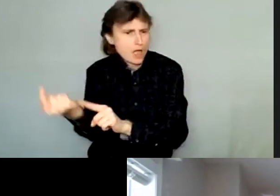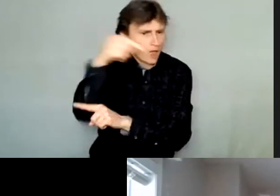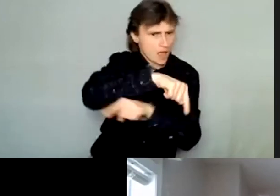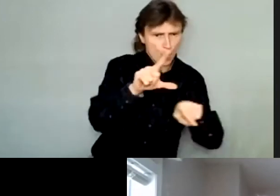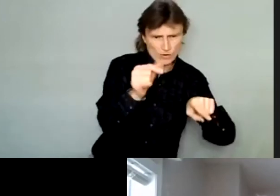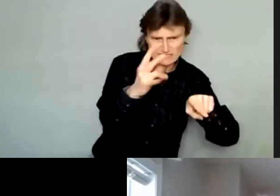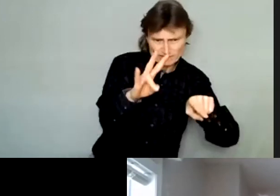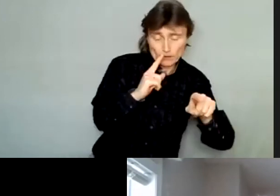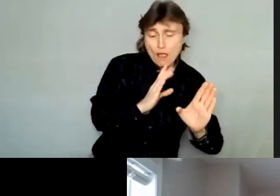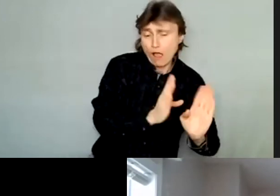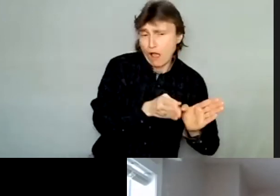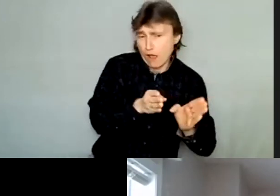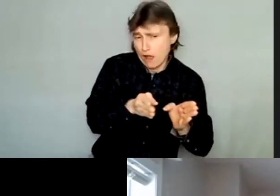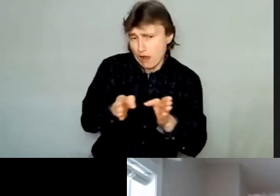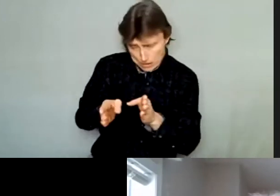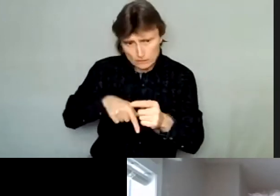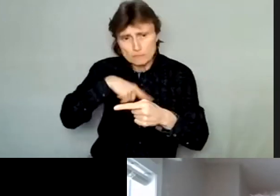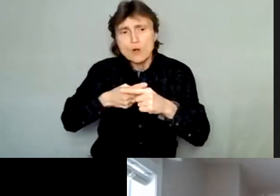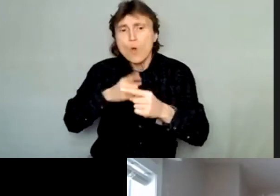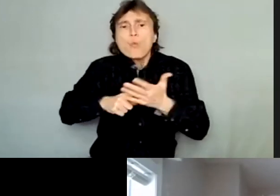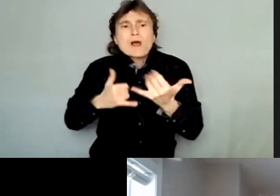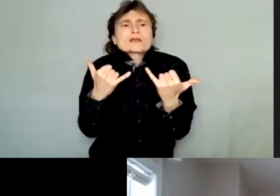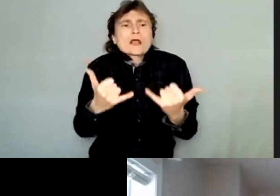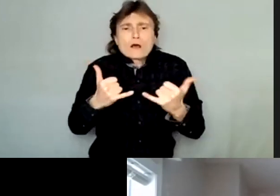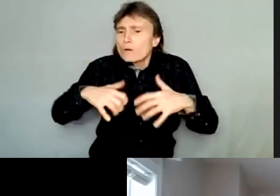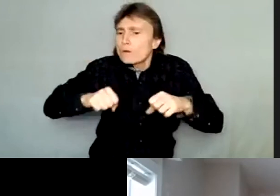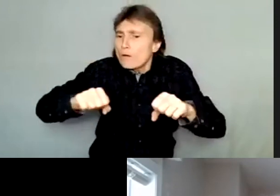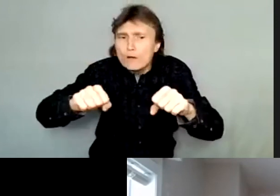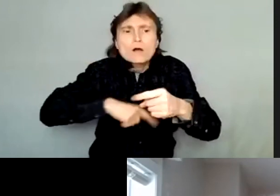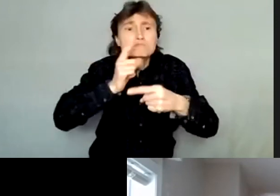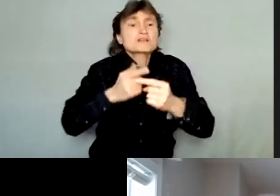and initiatives that we’ll collaborate on and will co-lead together and other projects